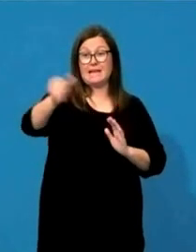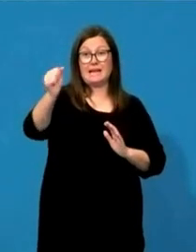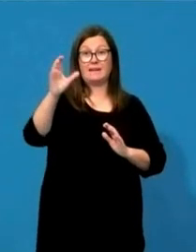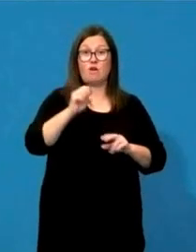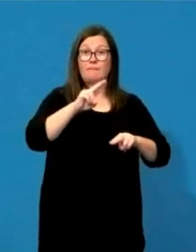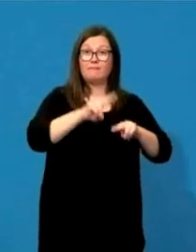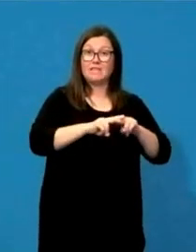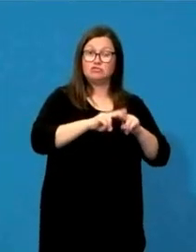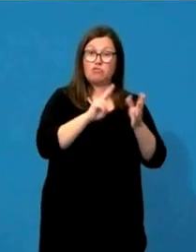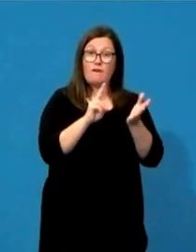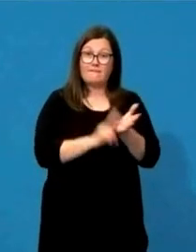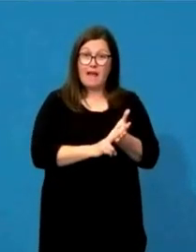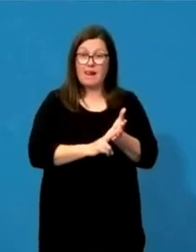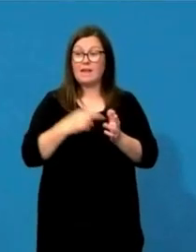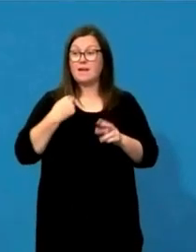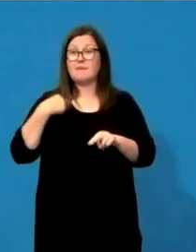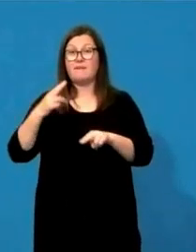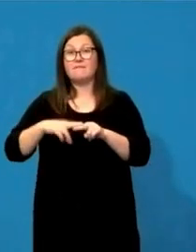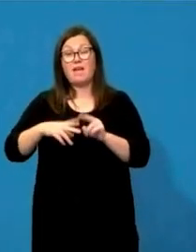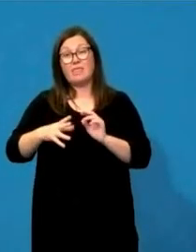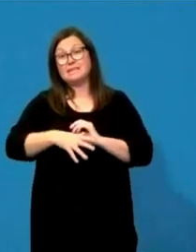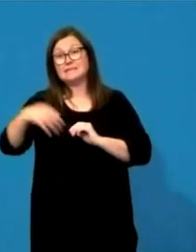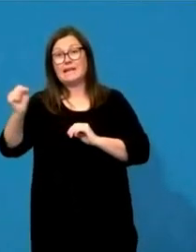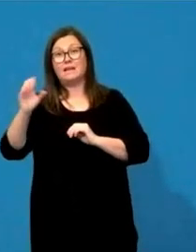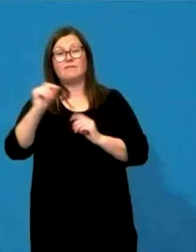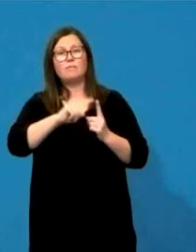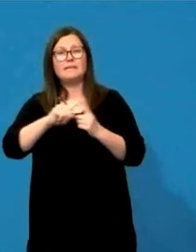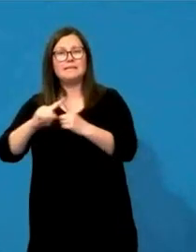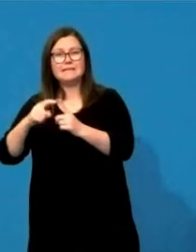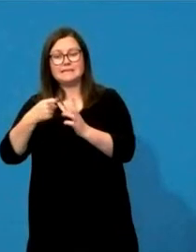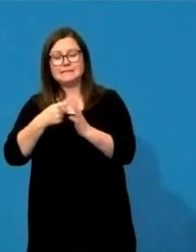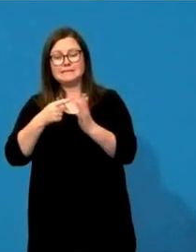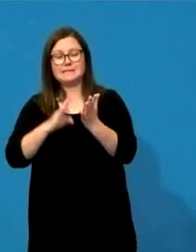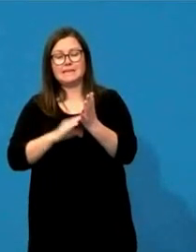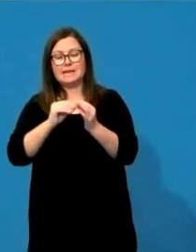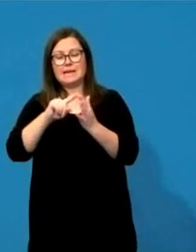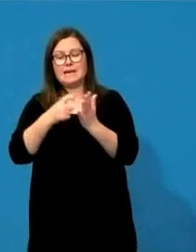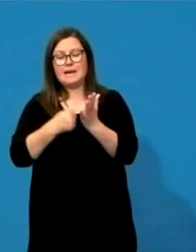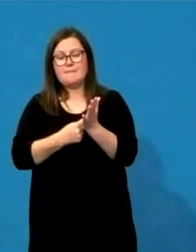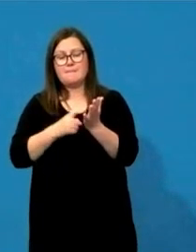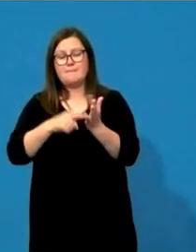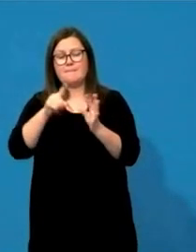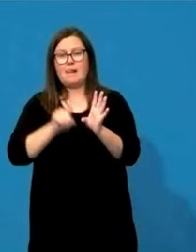Kimberley from a community called Violet Valley, which is part of Wuggubun community.